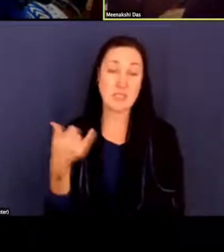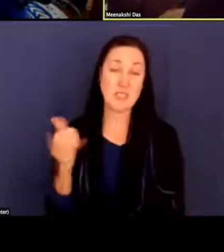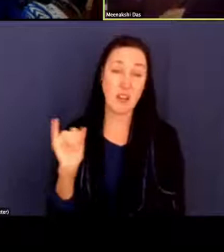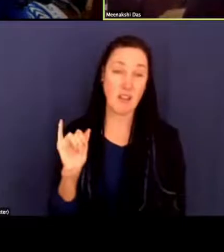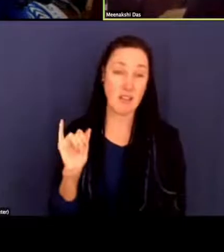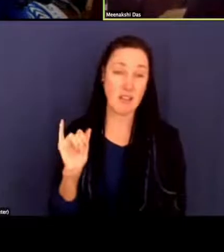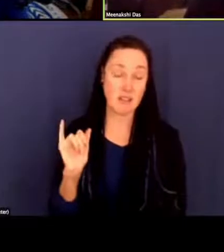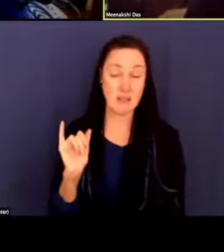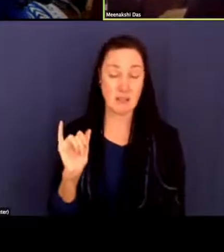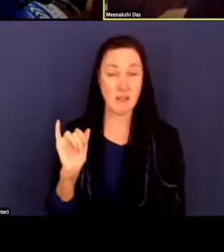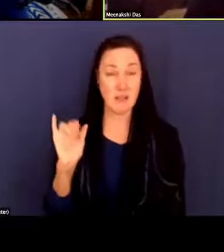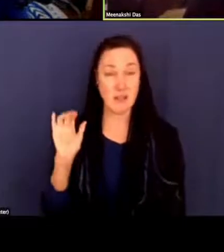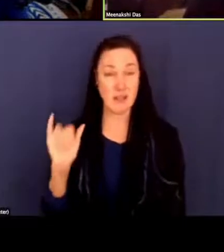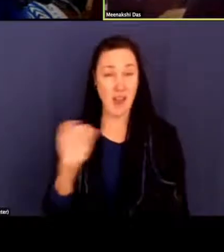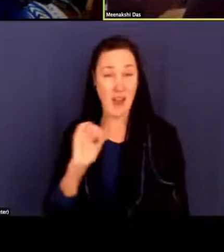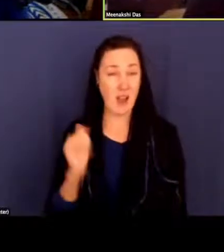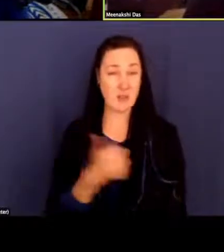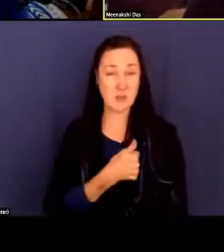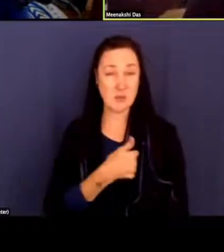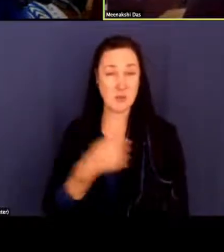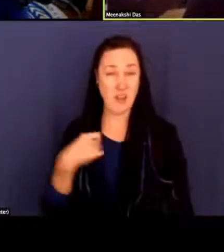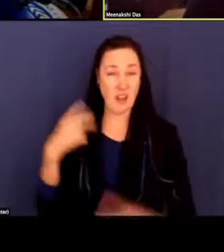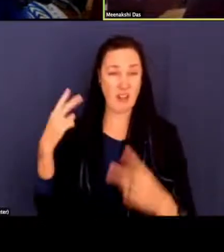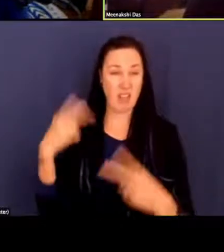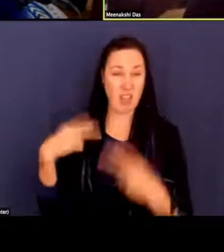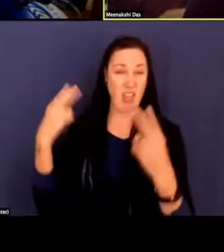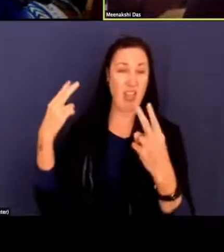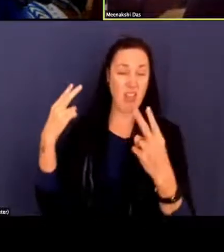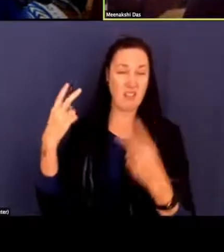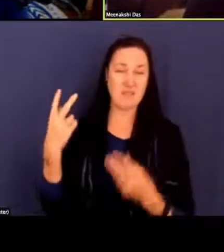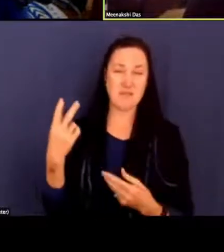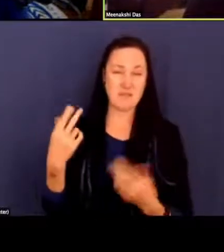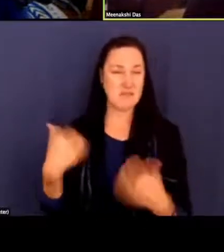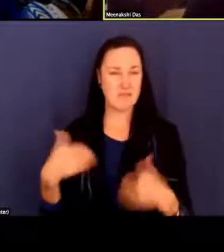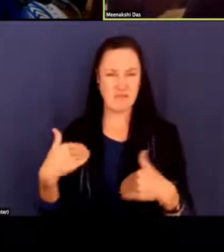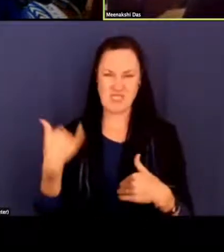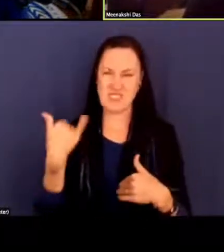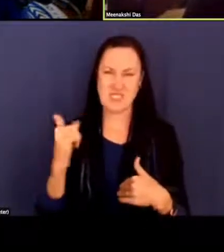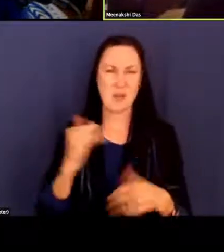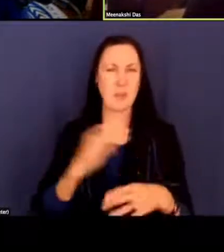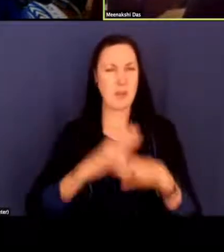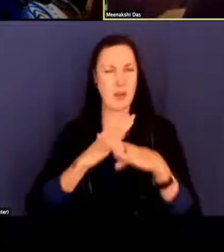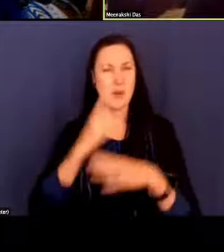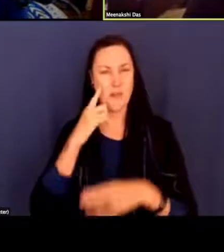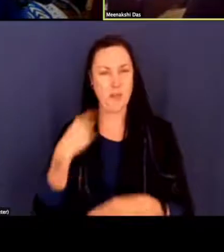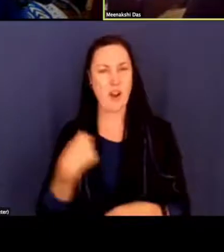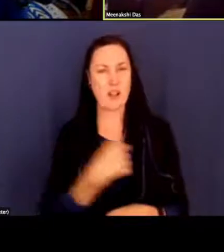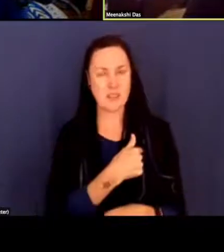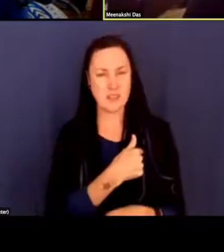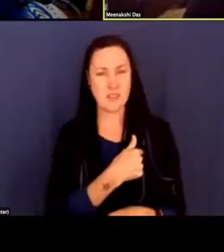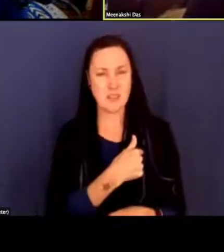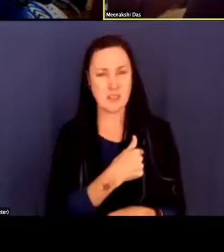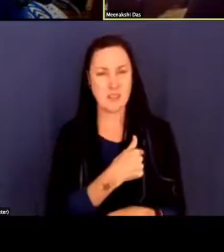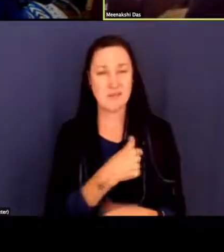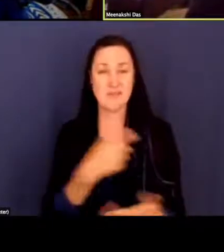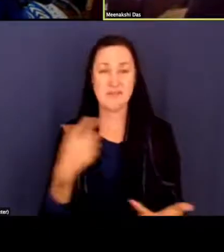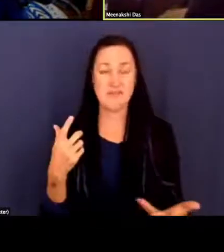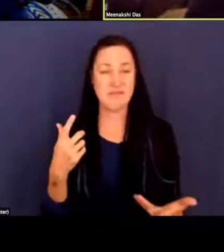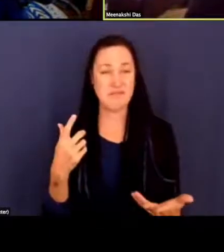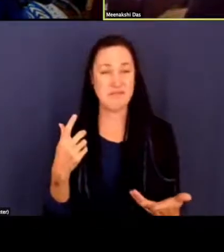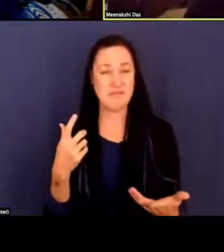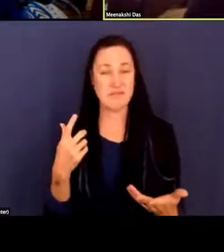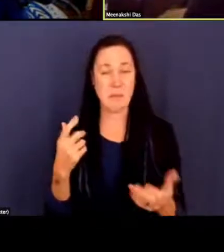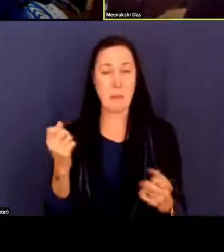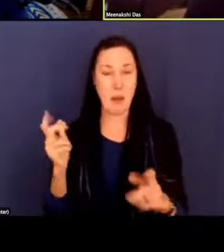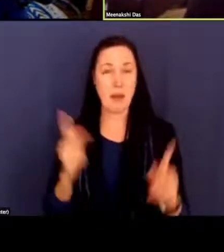People still think that just because I cannot speak fluently,